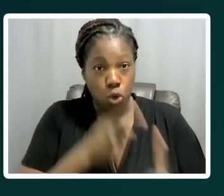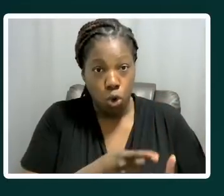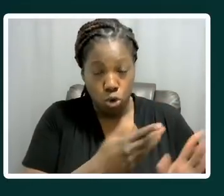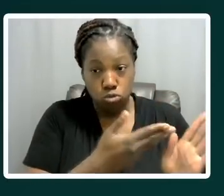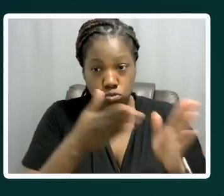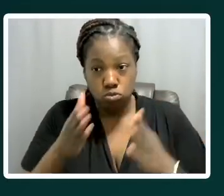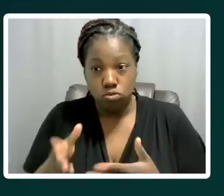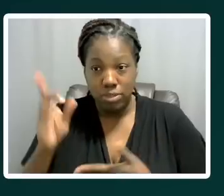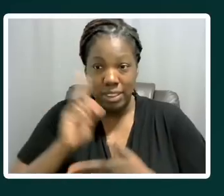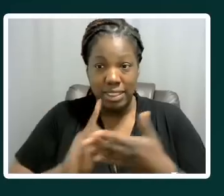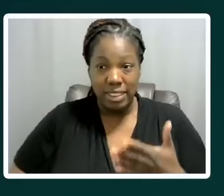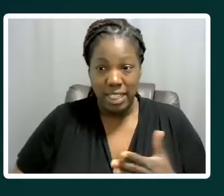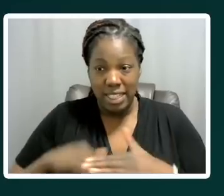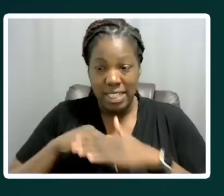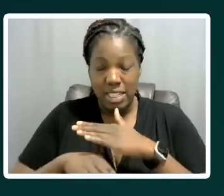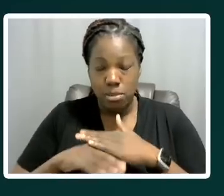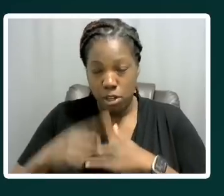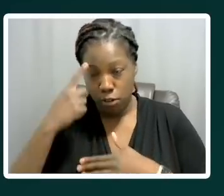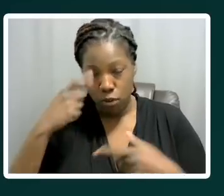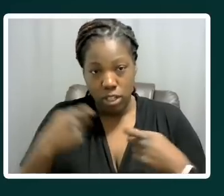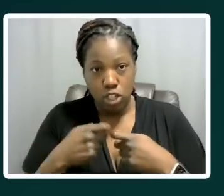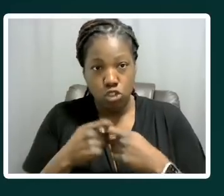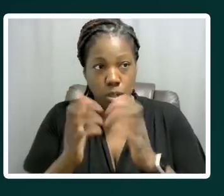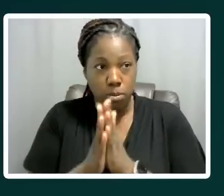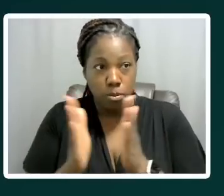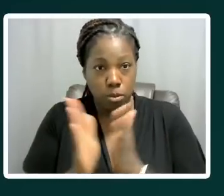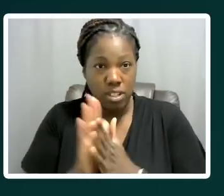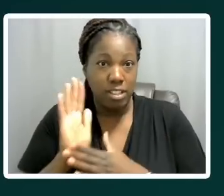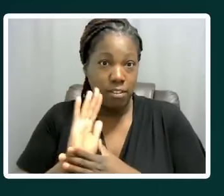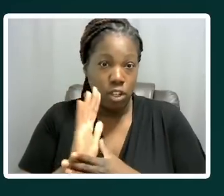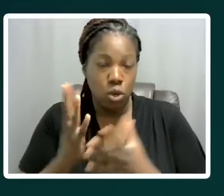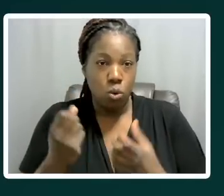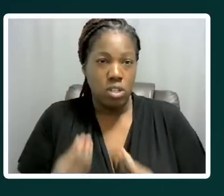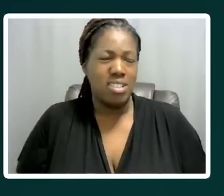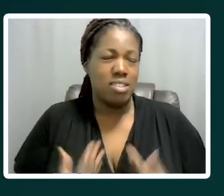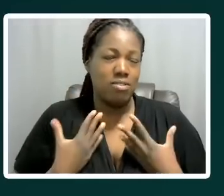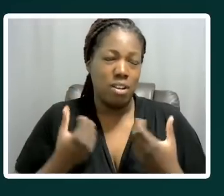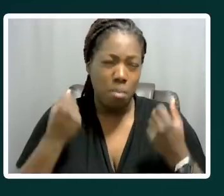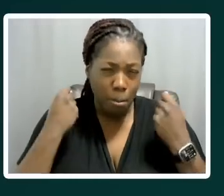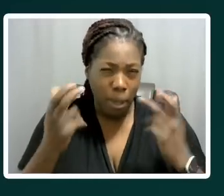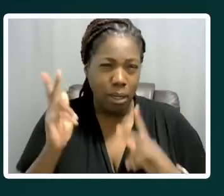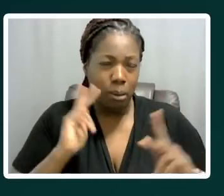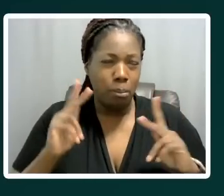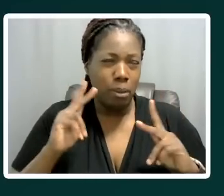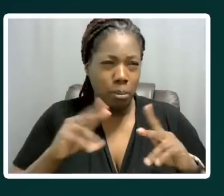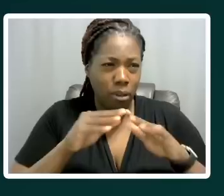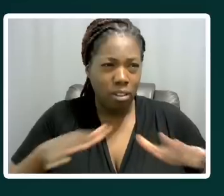e-books and the videos. We want to inspire as many people as possible. And so how do we do that? We